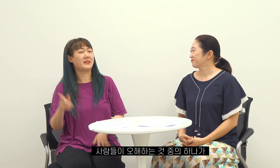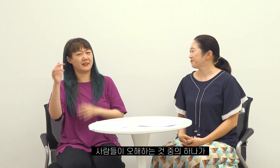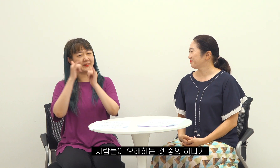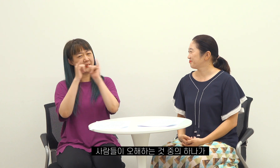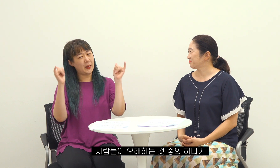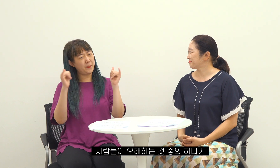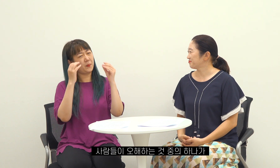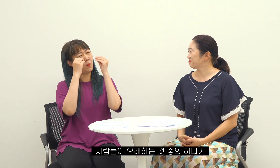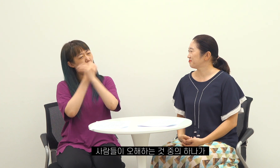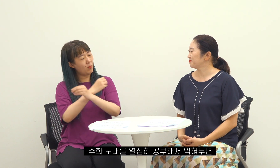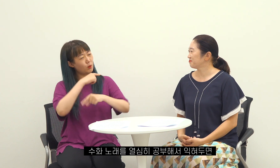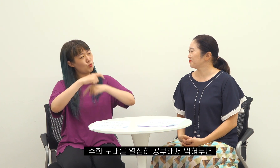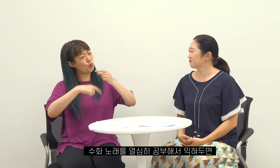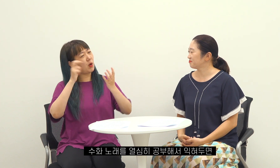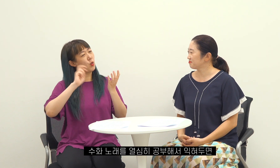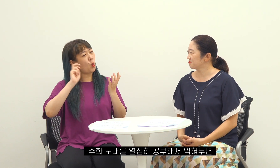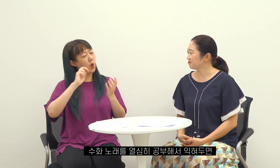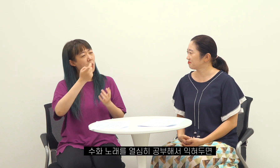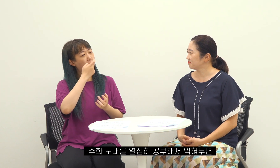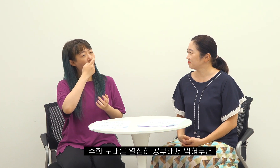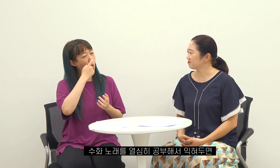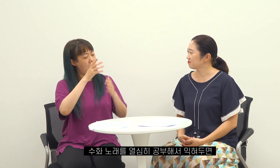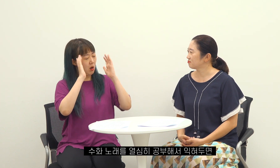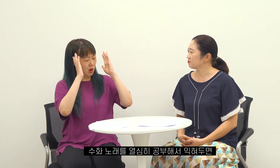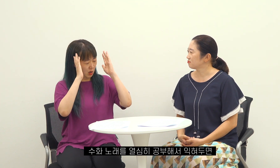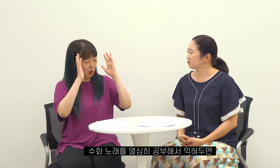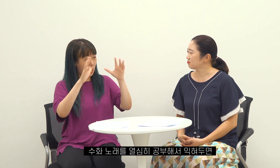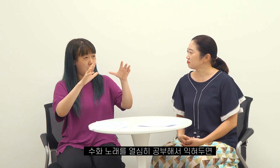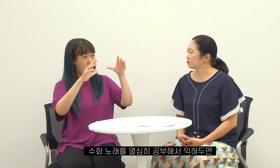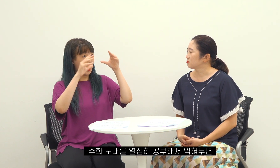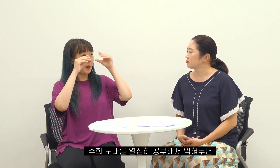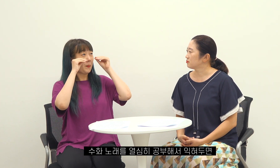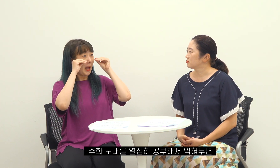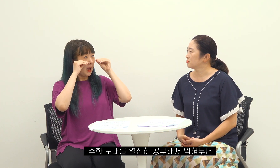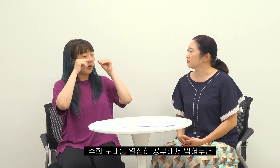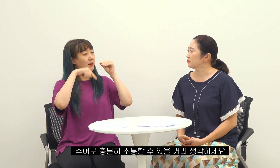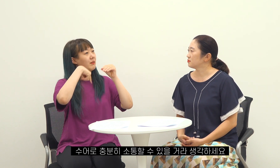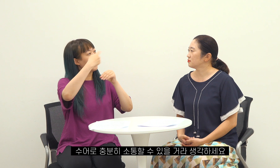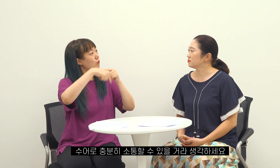One of the things that people misunderstand is that if you study sign language songs hard and learn them,